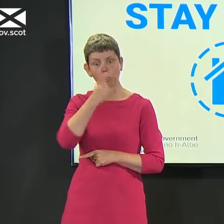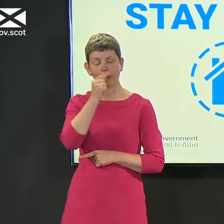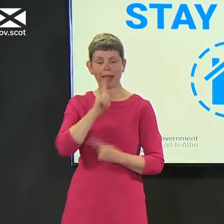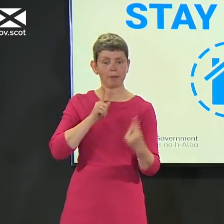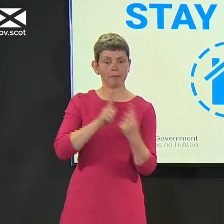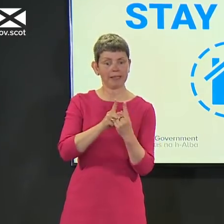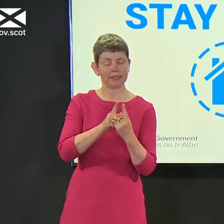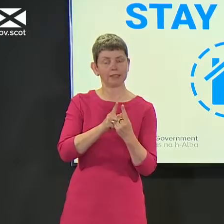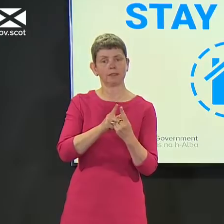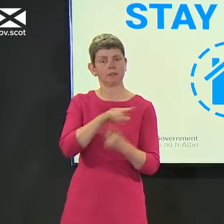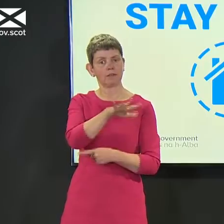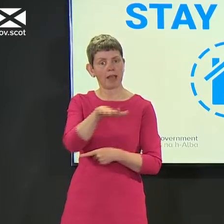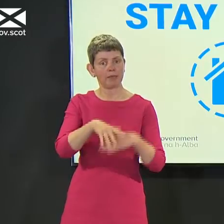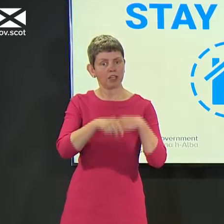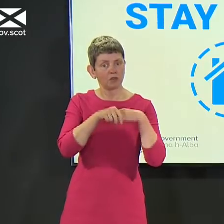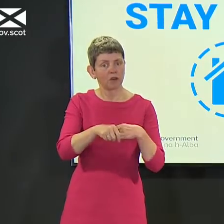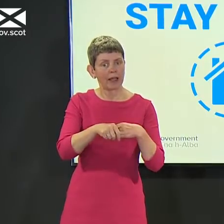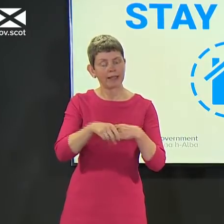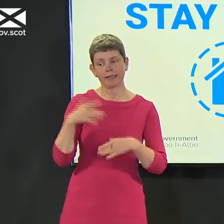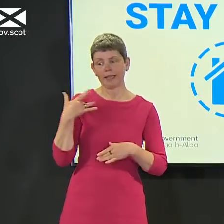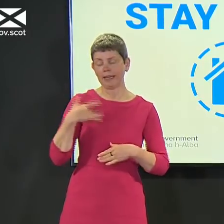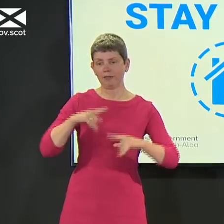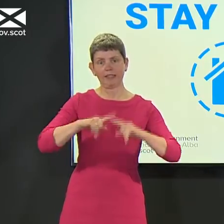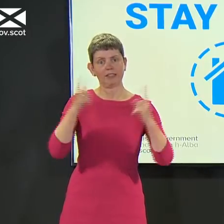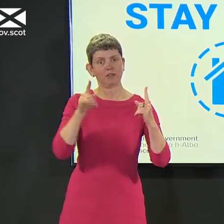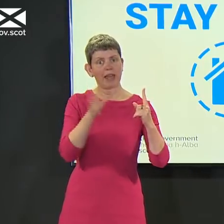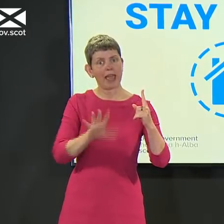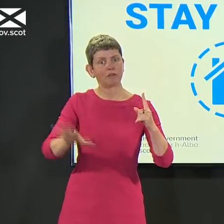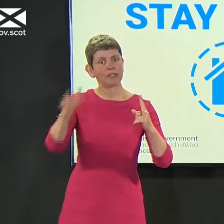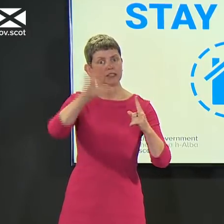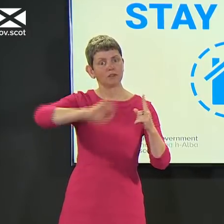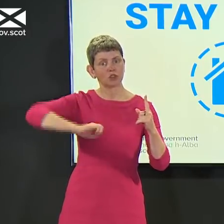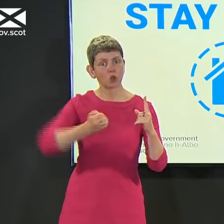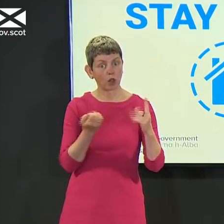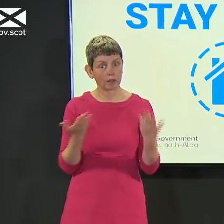friends who live in different parts of the country i know many of those reunions will